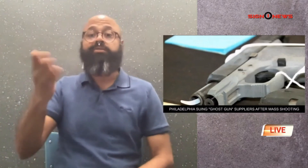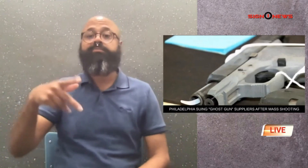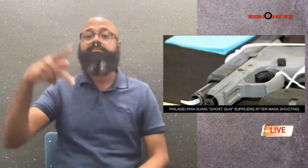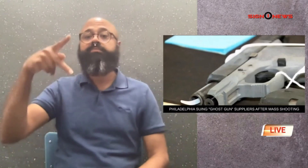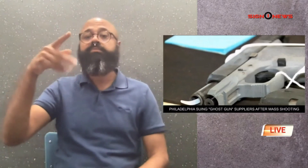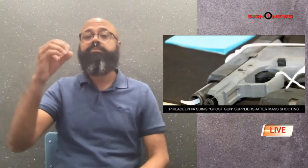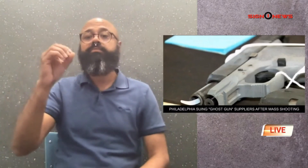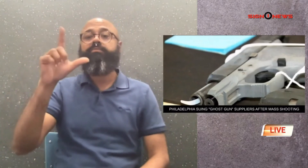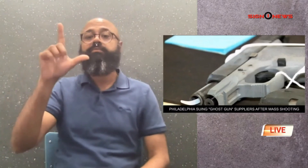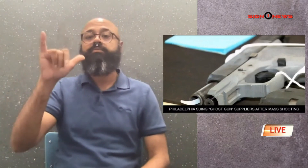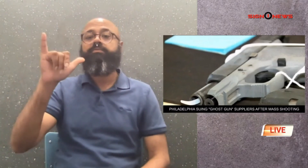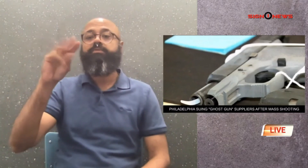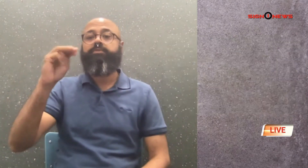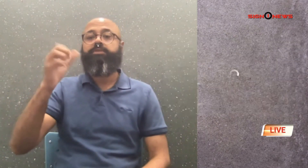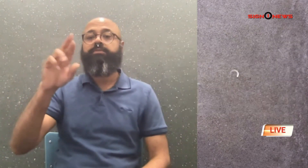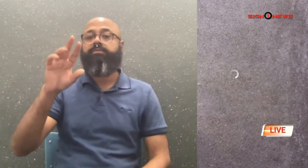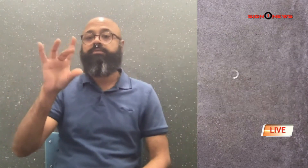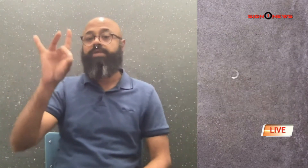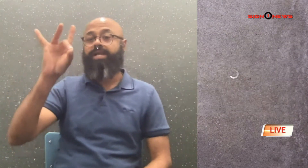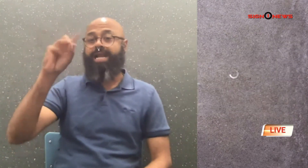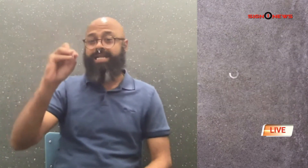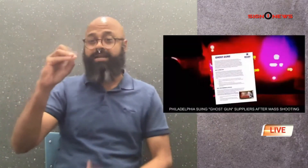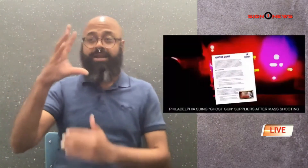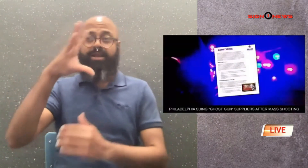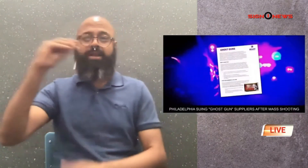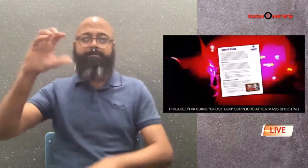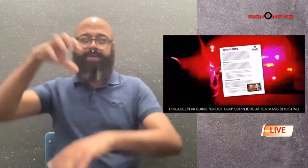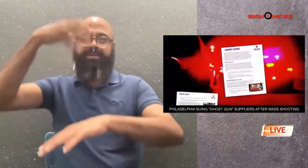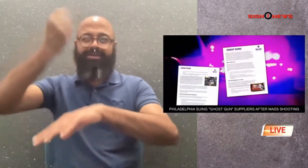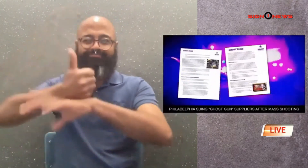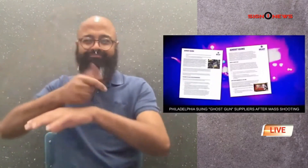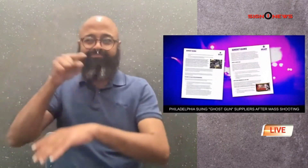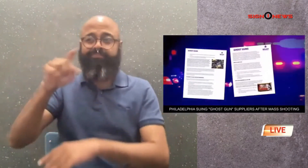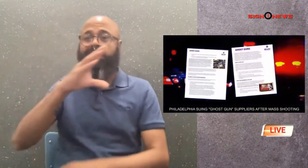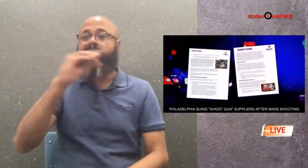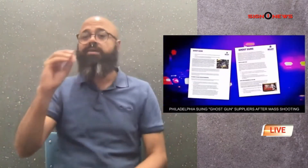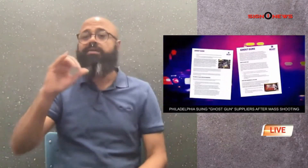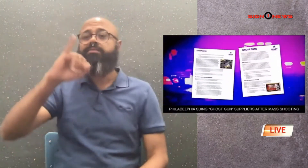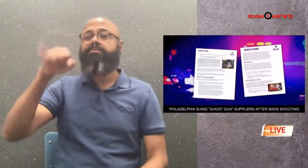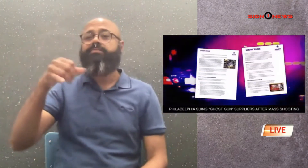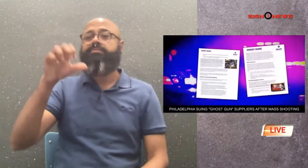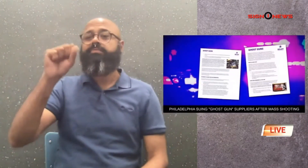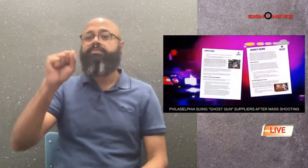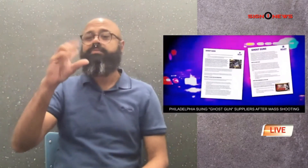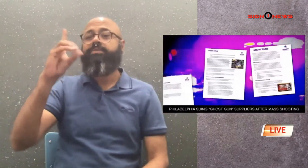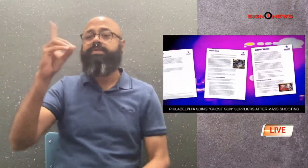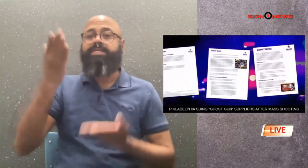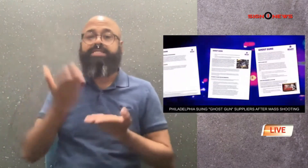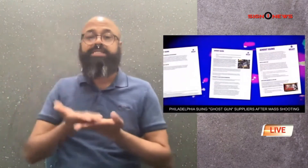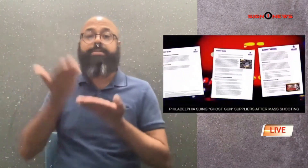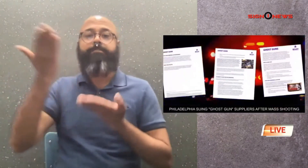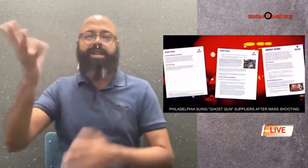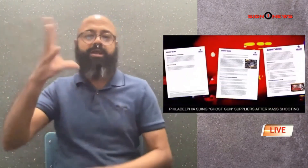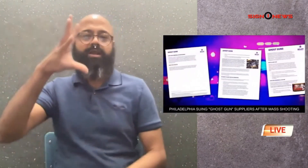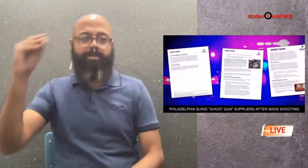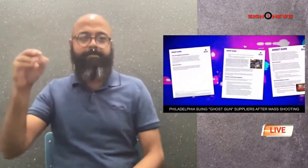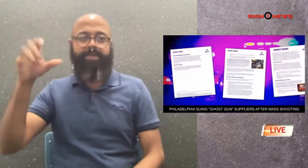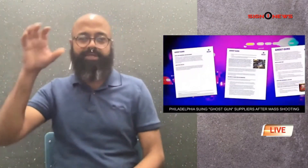The lawsuit is against polymer 80 Incorporated and J S D Supply Incorporated,